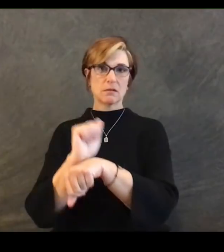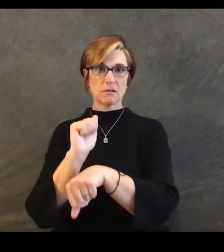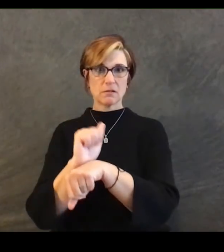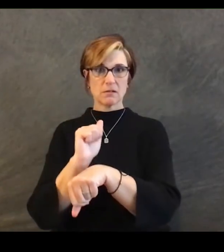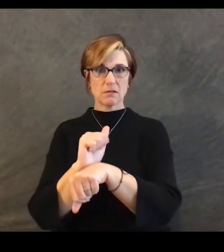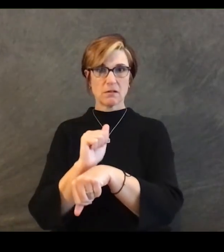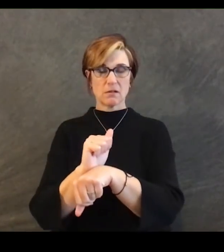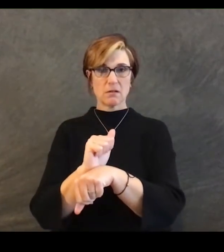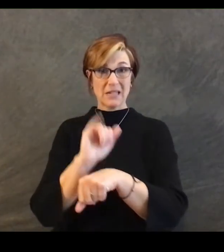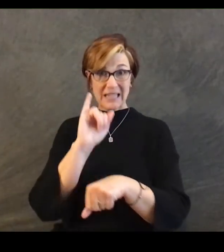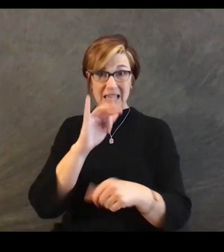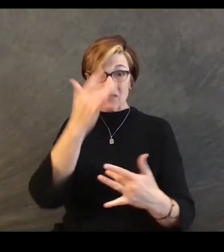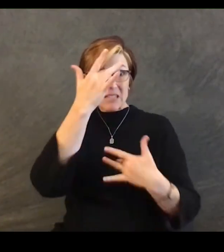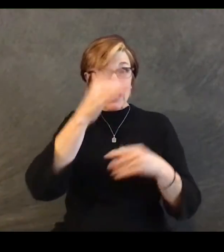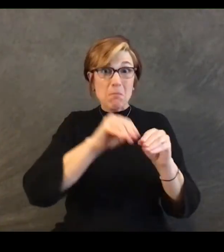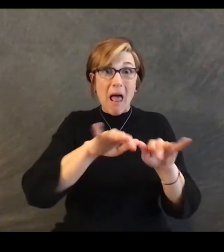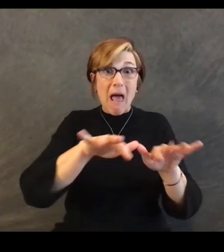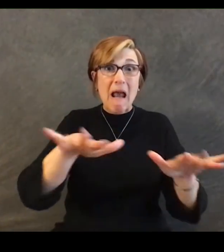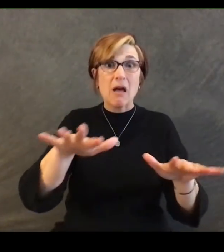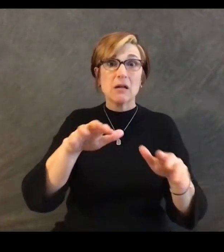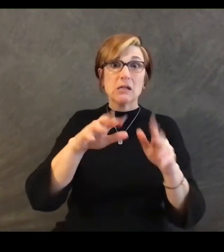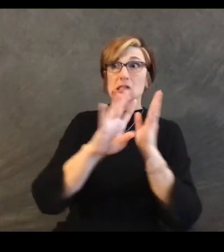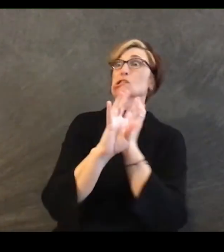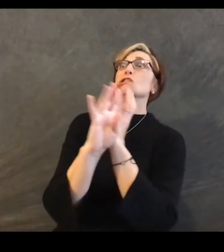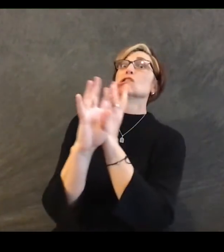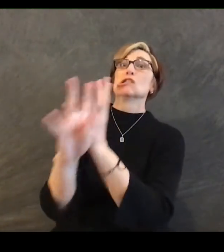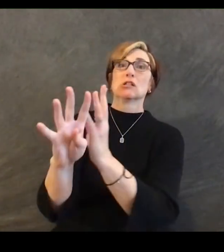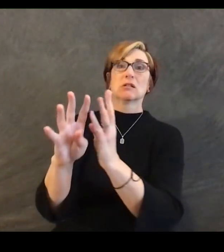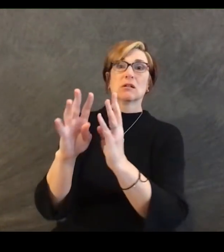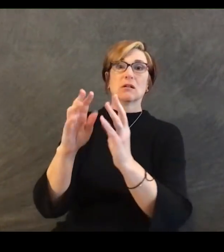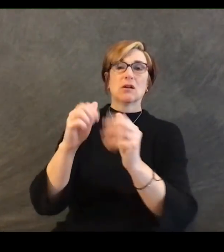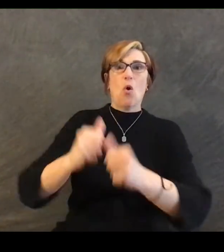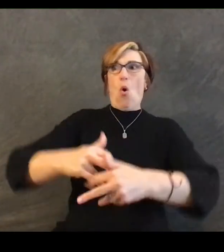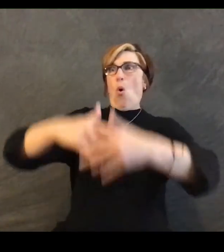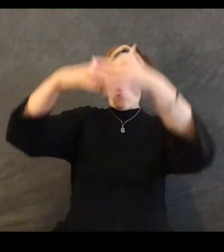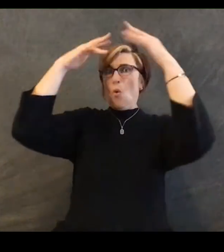pharmacist and laboratory technician that's working together to stem this